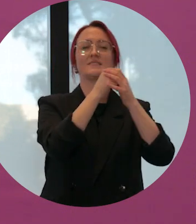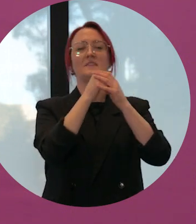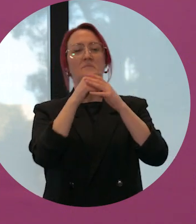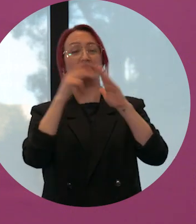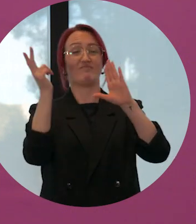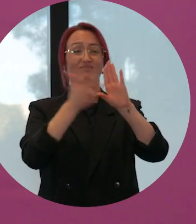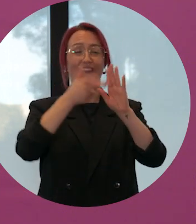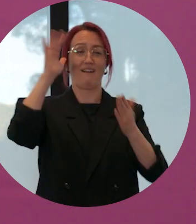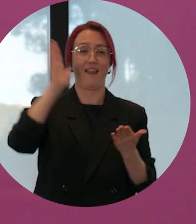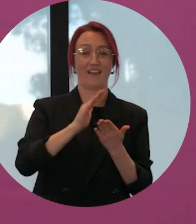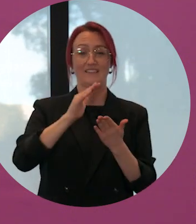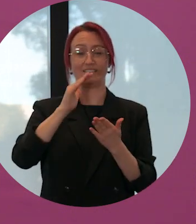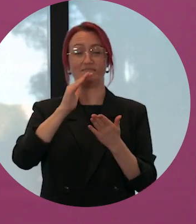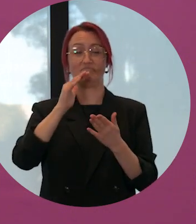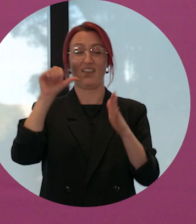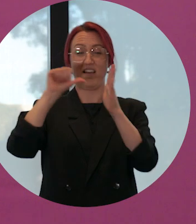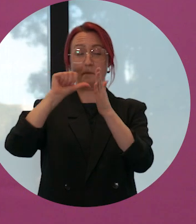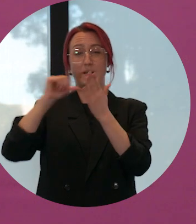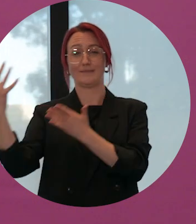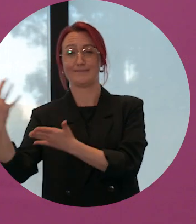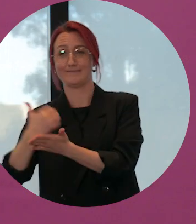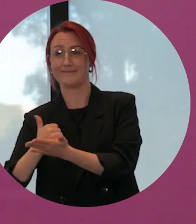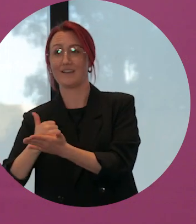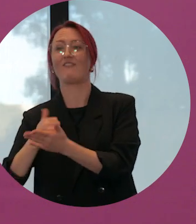savings for families and increased sustainability,